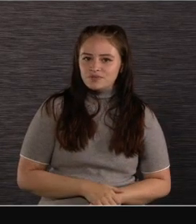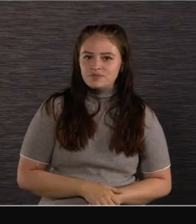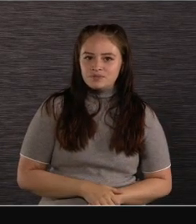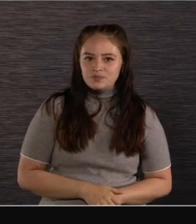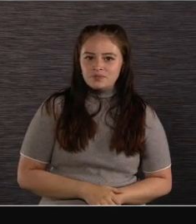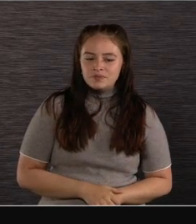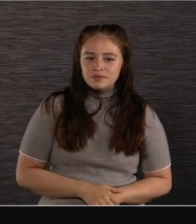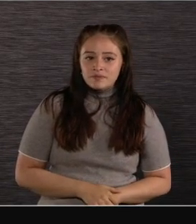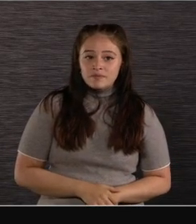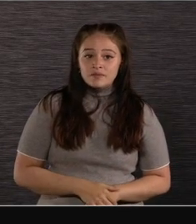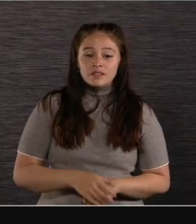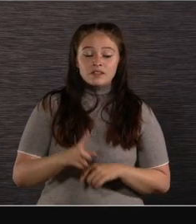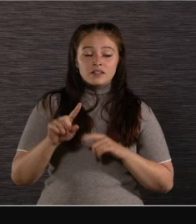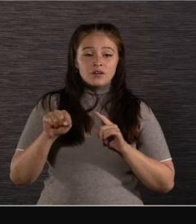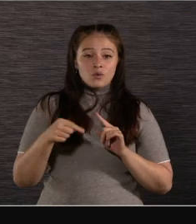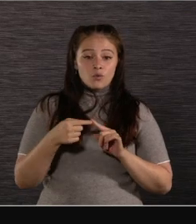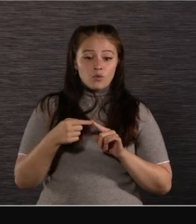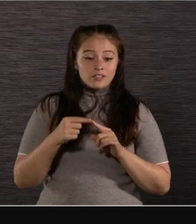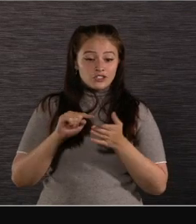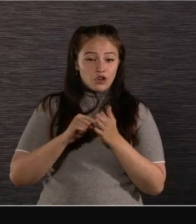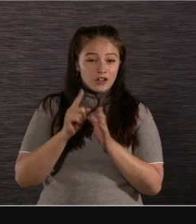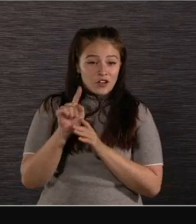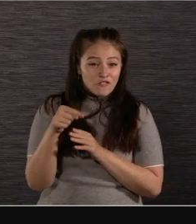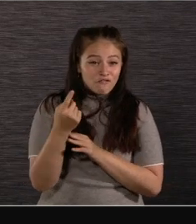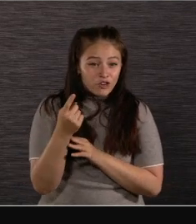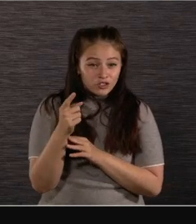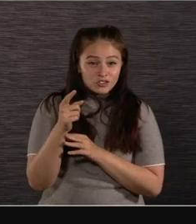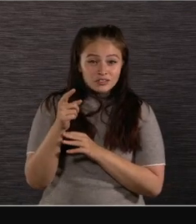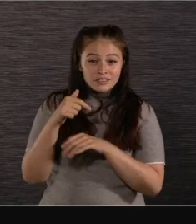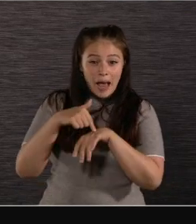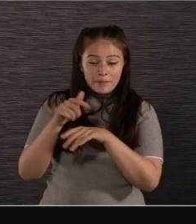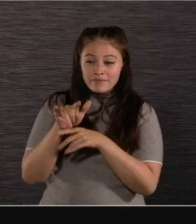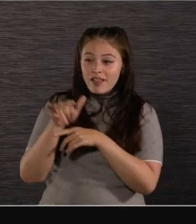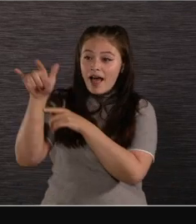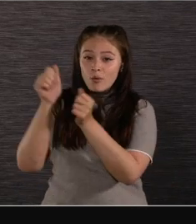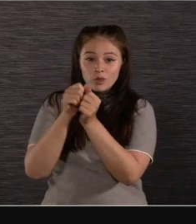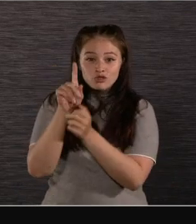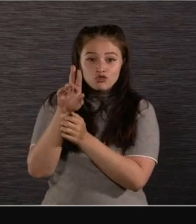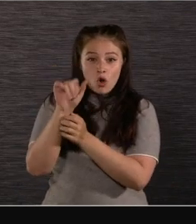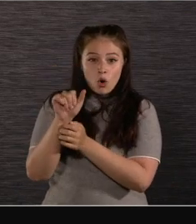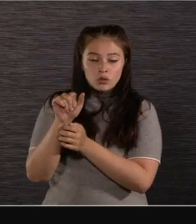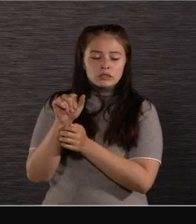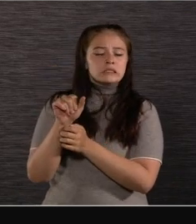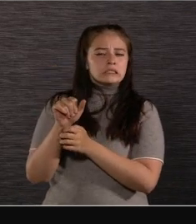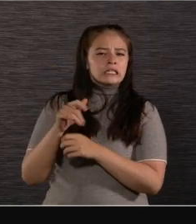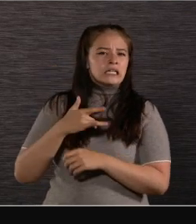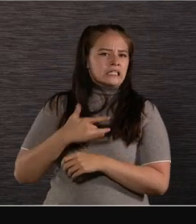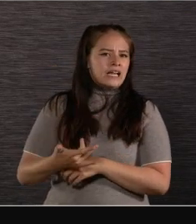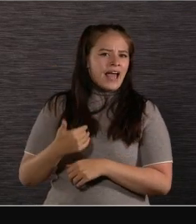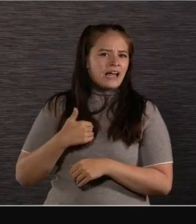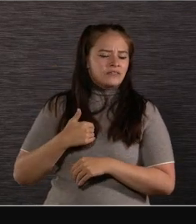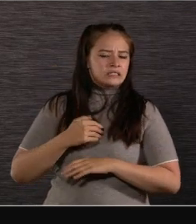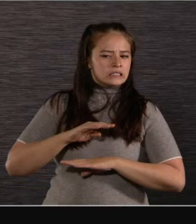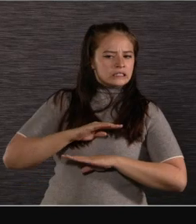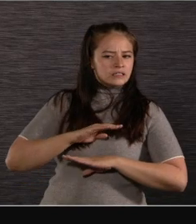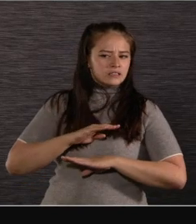When taking your first flight with a drone. It's normal to have reservations on reliability and performance